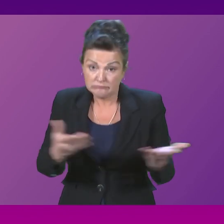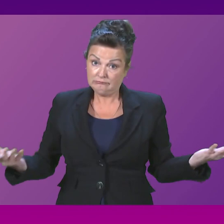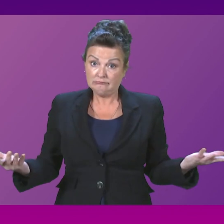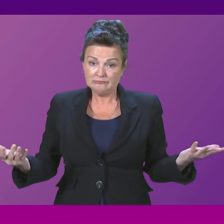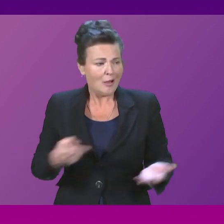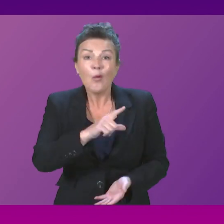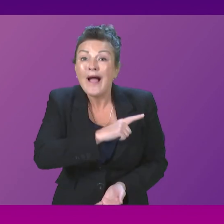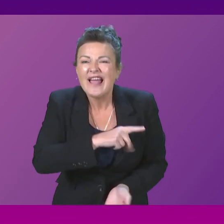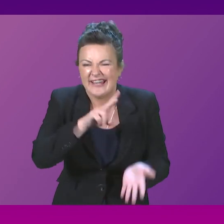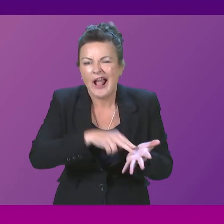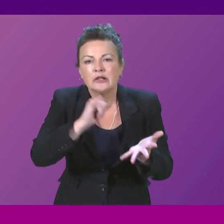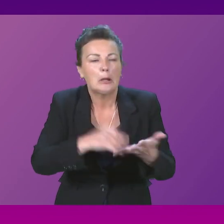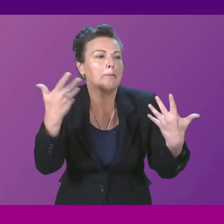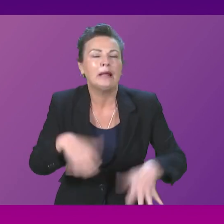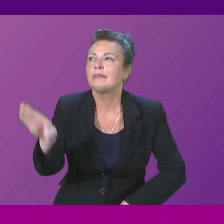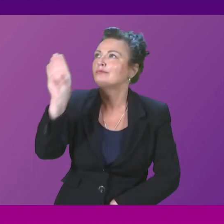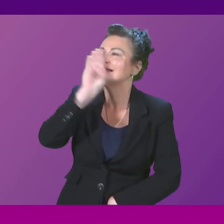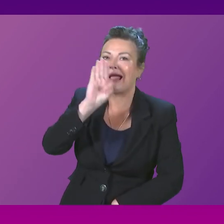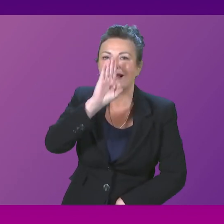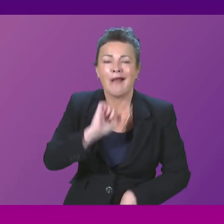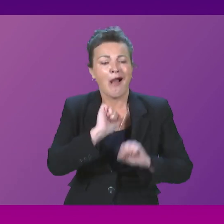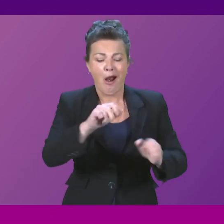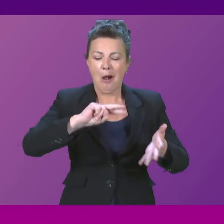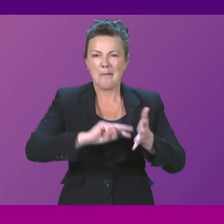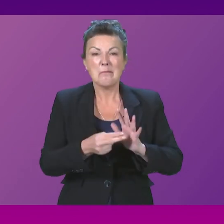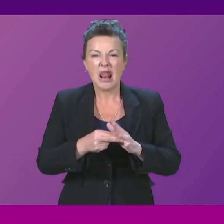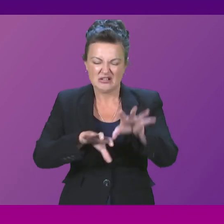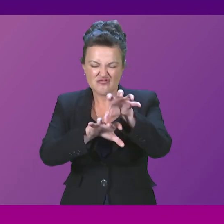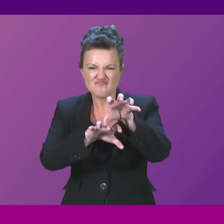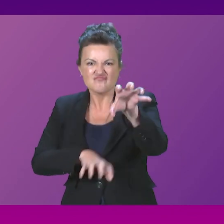Nicola Sturgeon has been pretending that her plan to break up the United Kingdom would